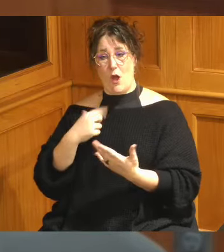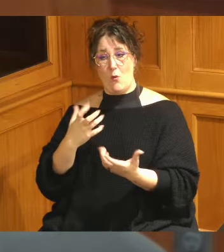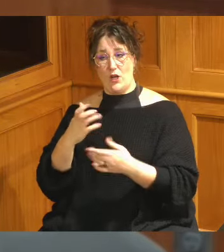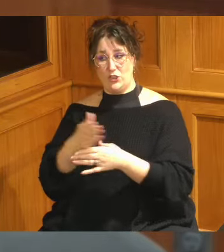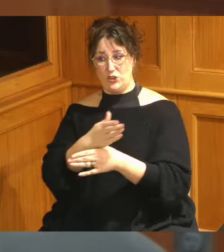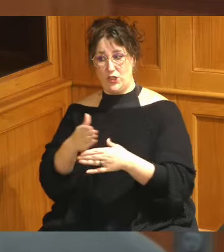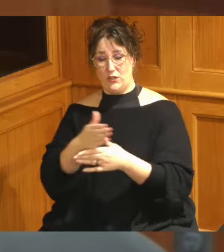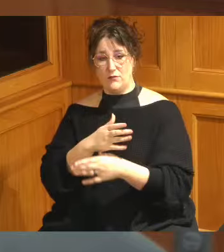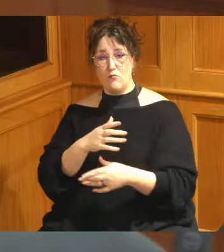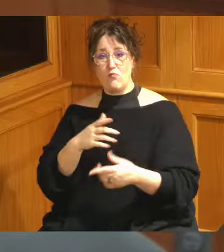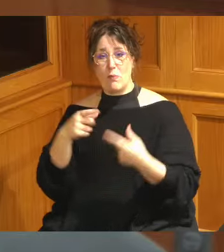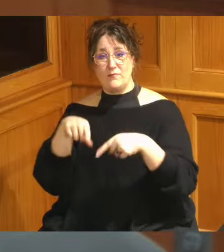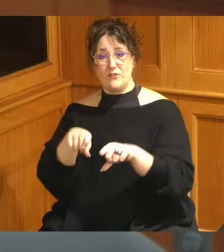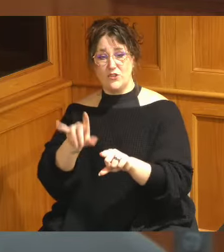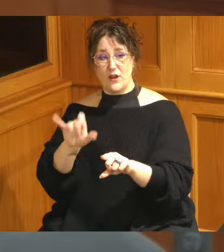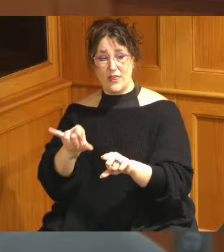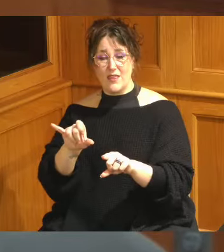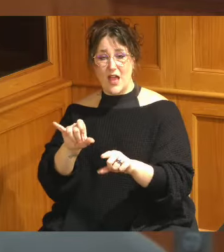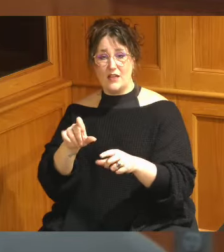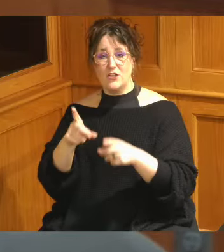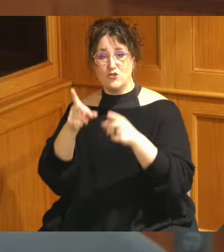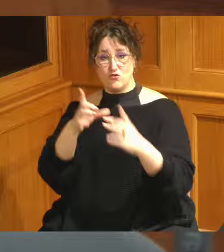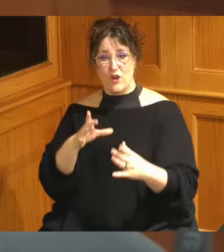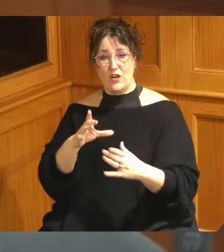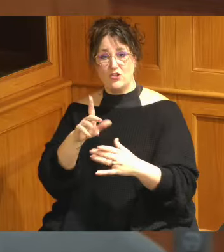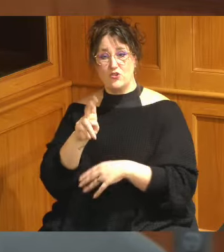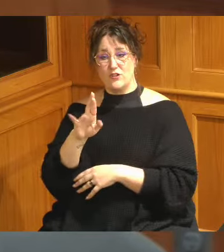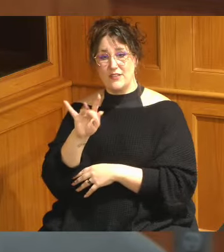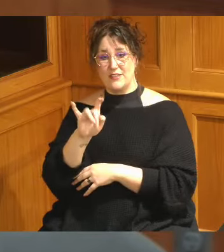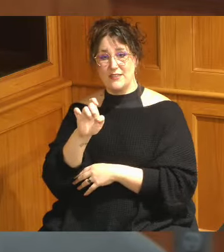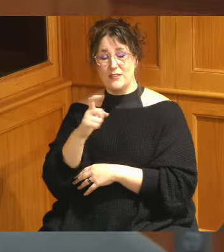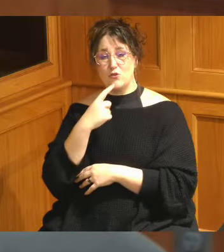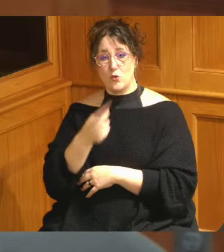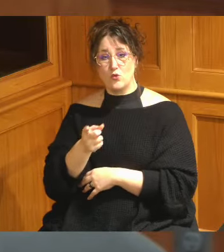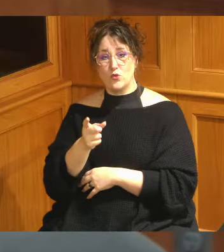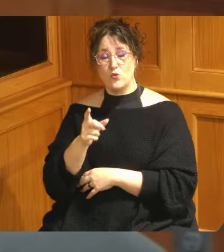during those budget hearings, Director Christy told you that storm water dischargers pay for